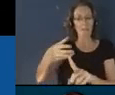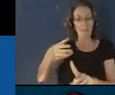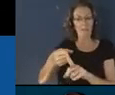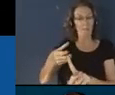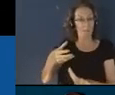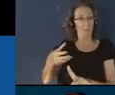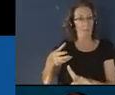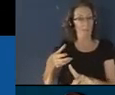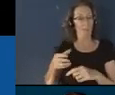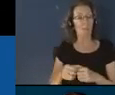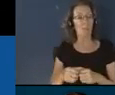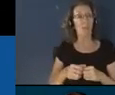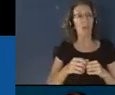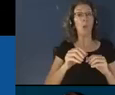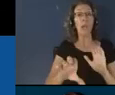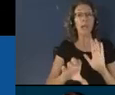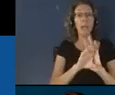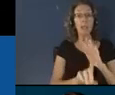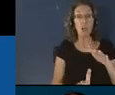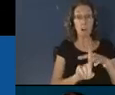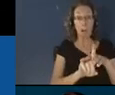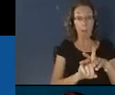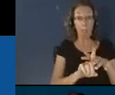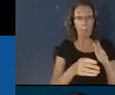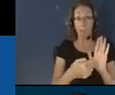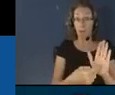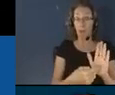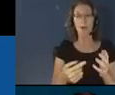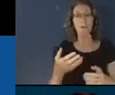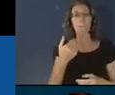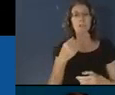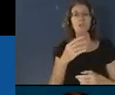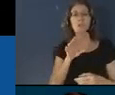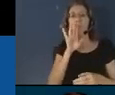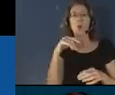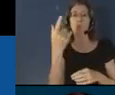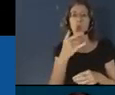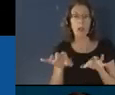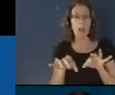When images come up you want to describe them. You know say what's there you don't have to go